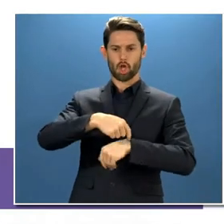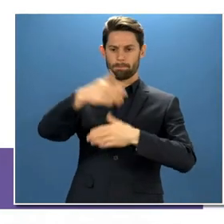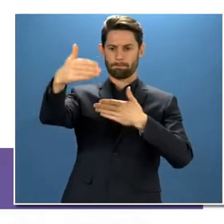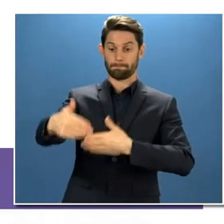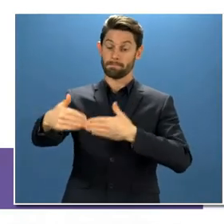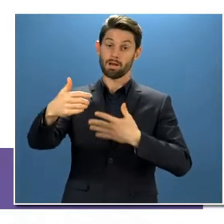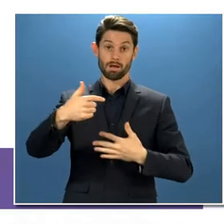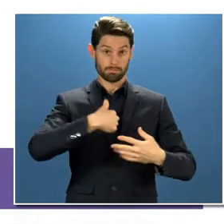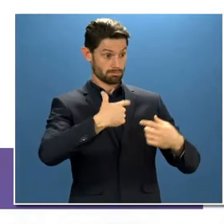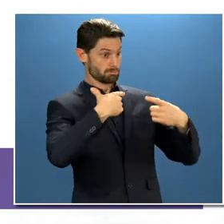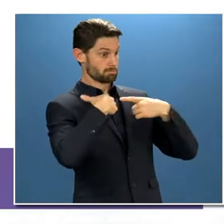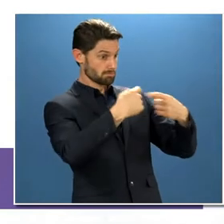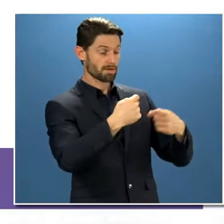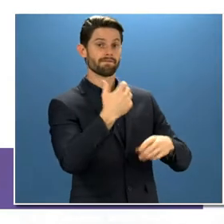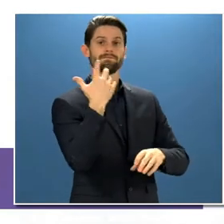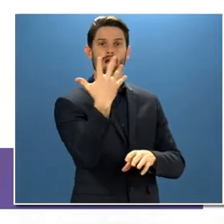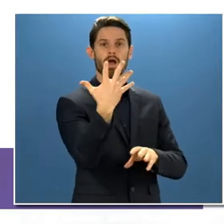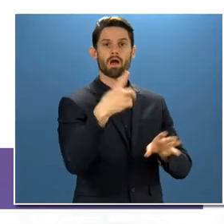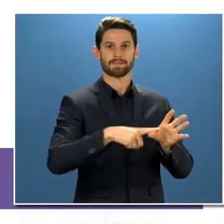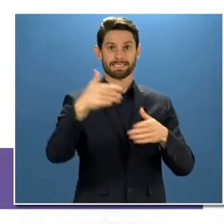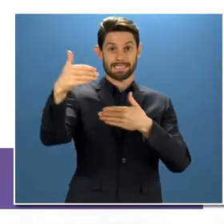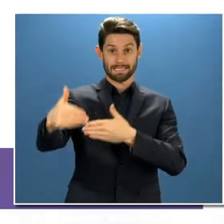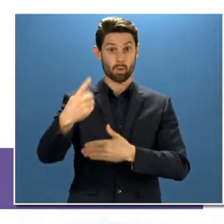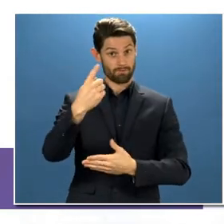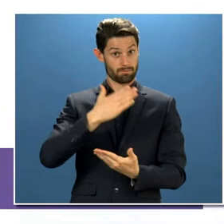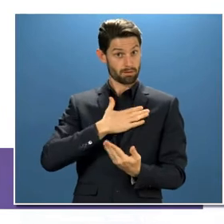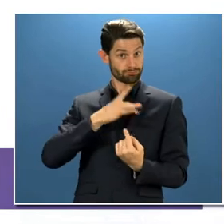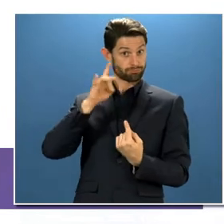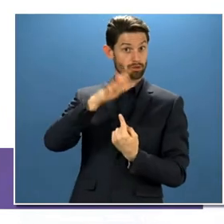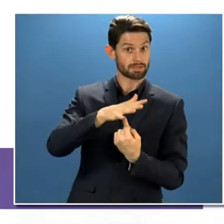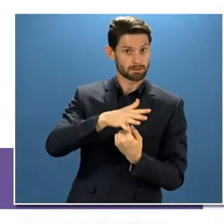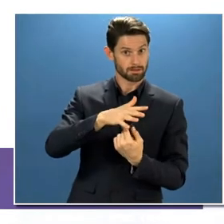And one of my priorities is the employment of people with disability.